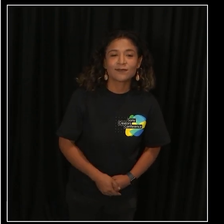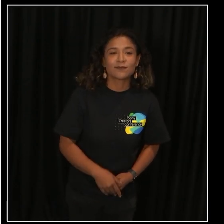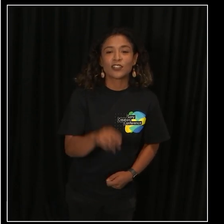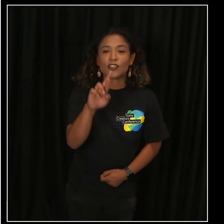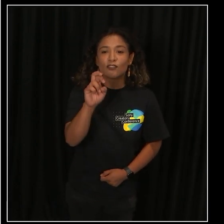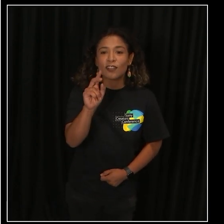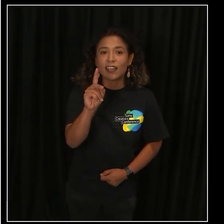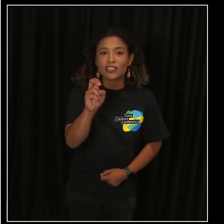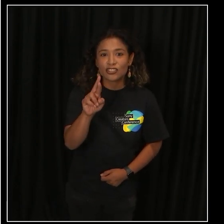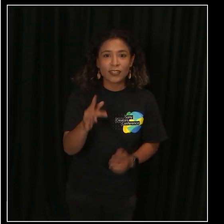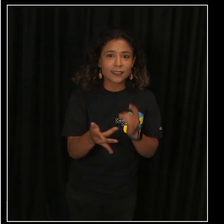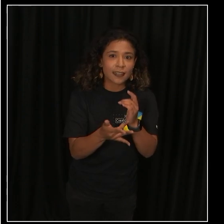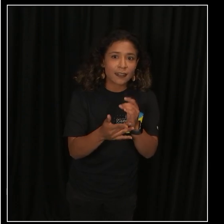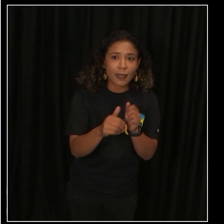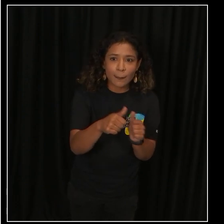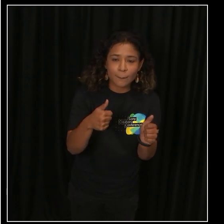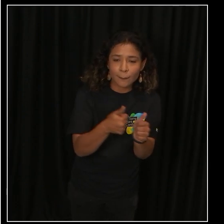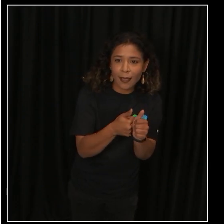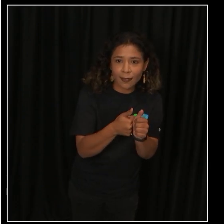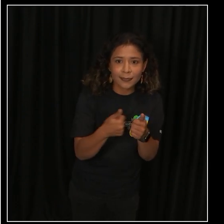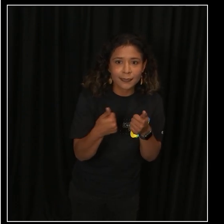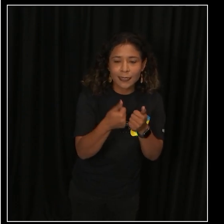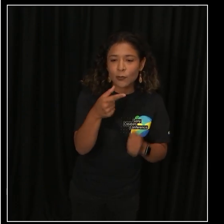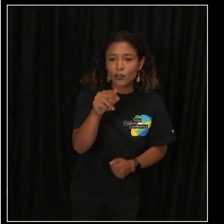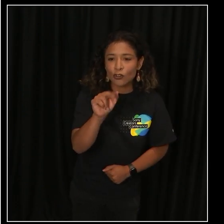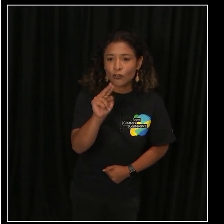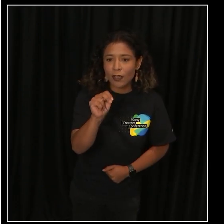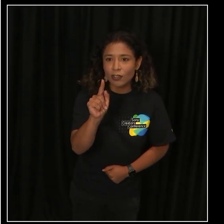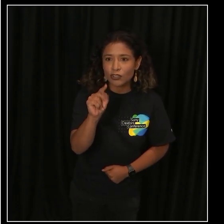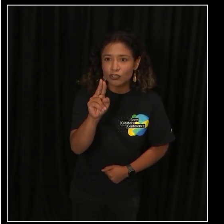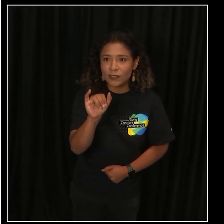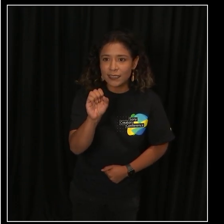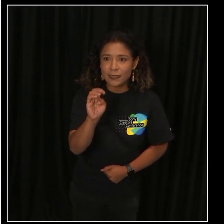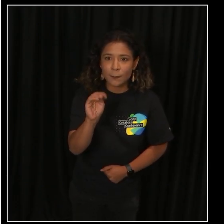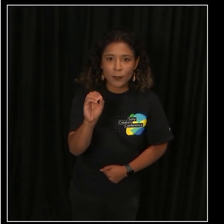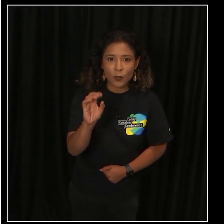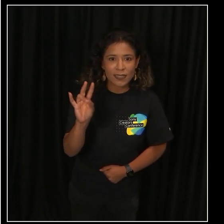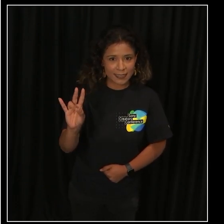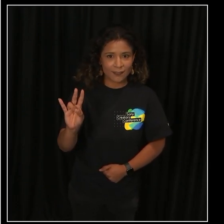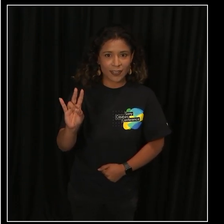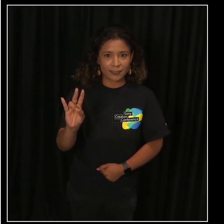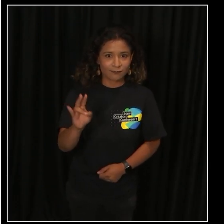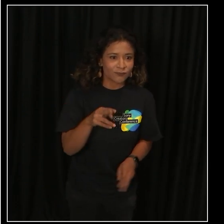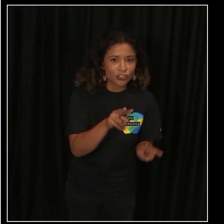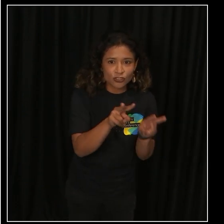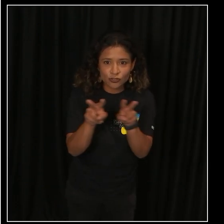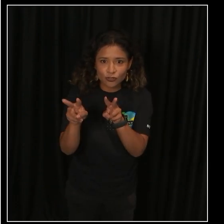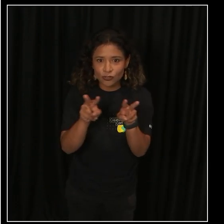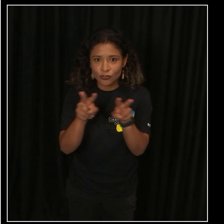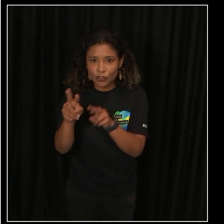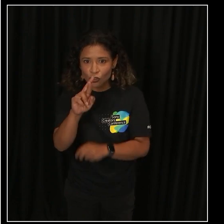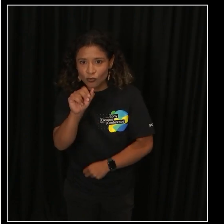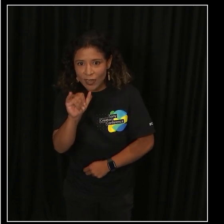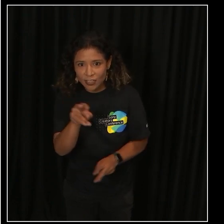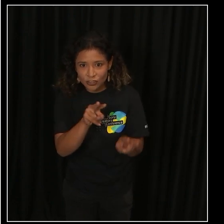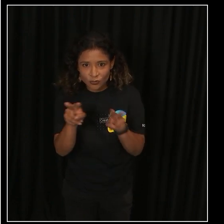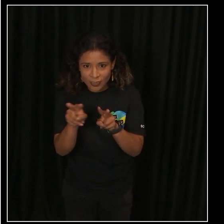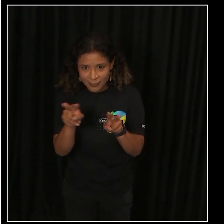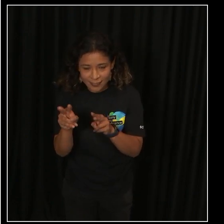behind Gran Turismo 7, VR, Ray tracing and the Sky simulation. I hope you to enjoy.